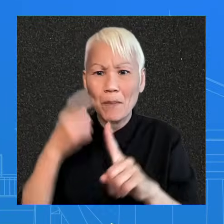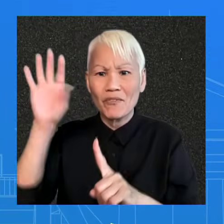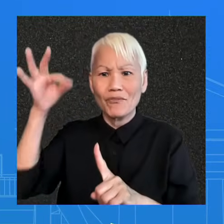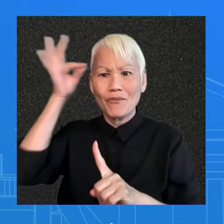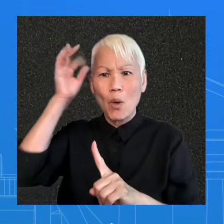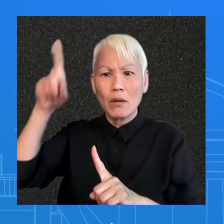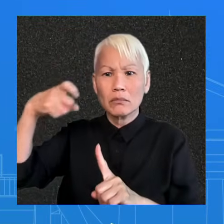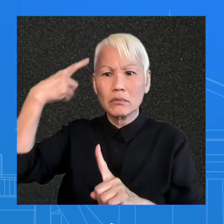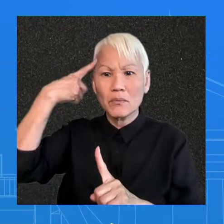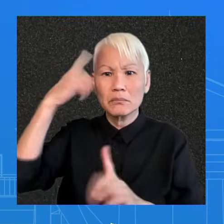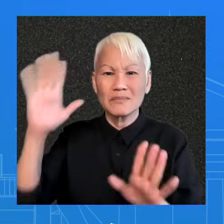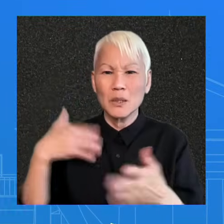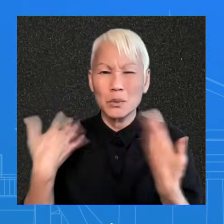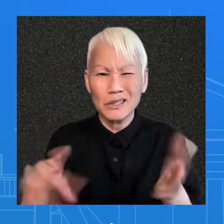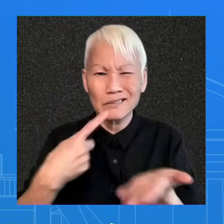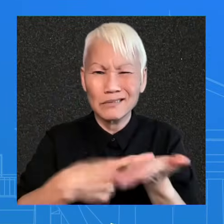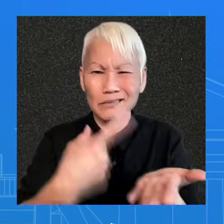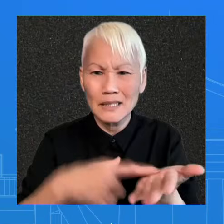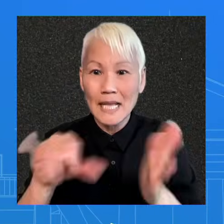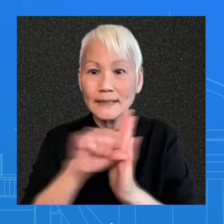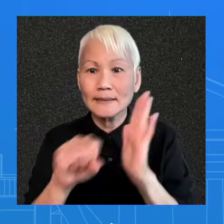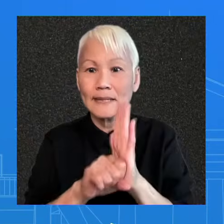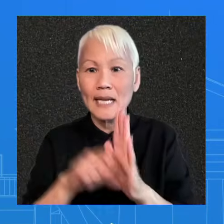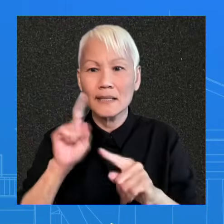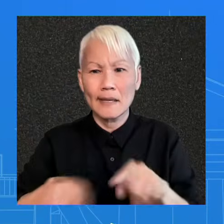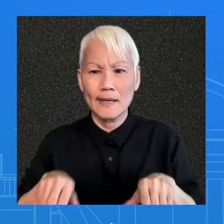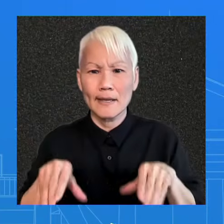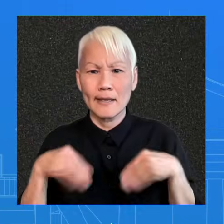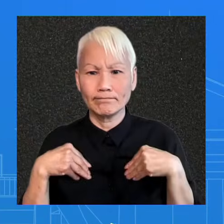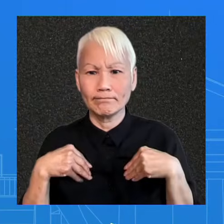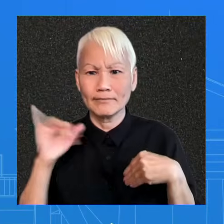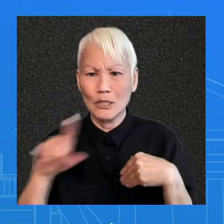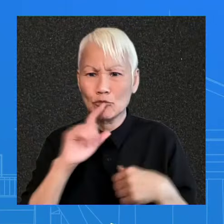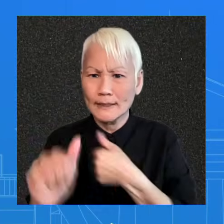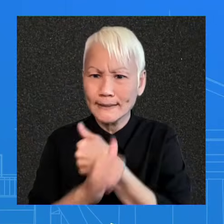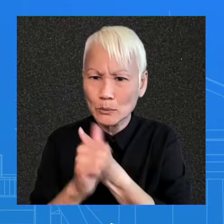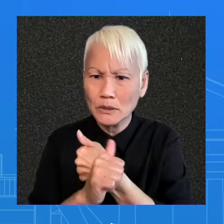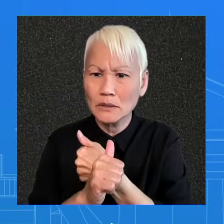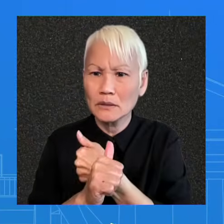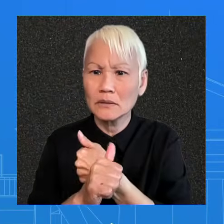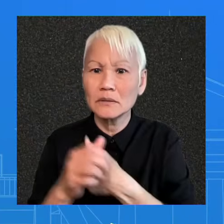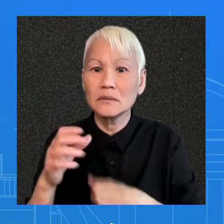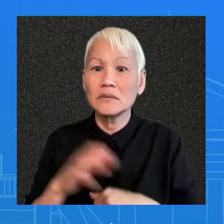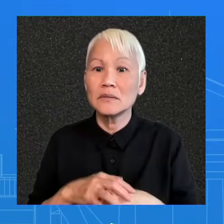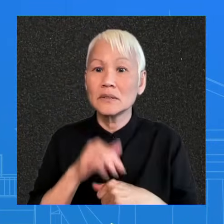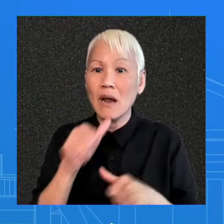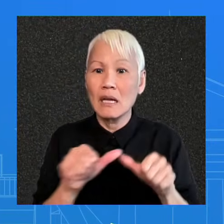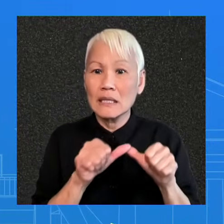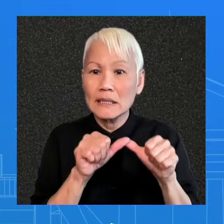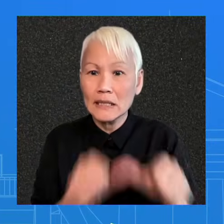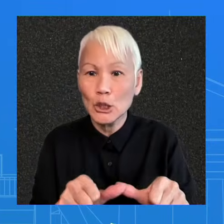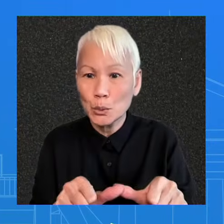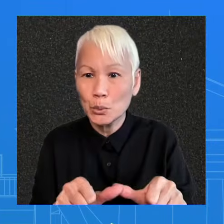And we'll continue to be very, very clear about that. It is dangerous and unacceptable because you're putting people's lives at risk.